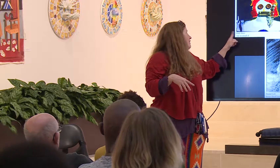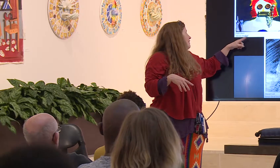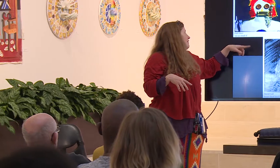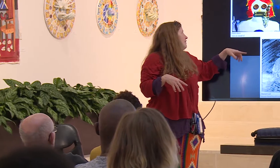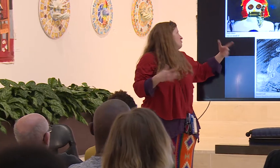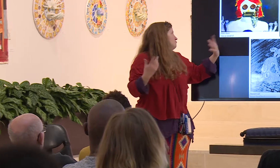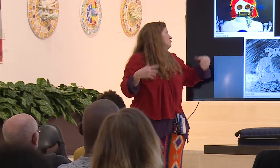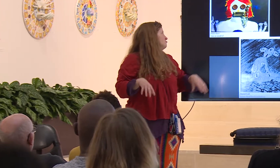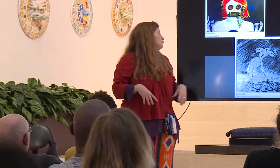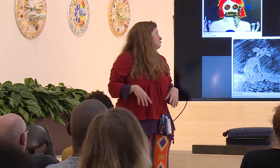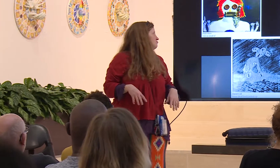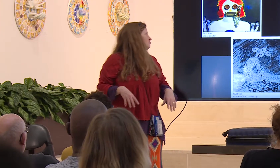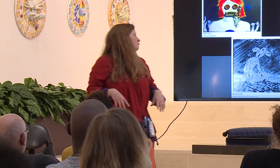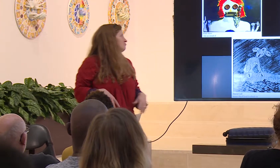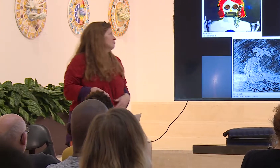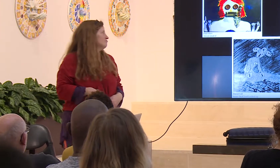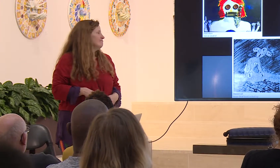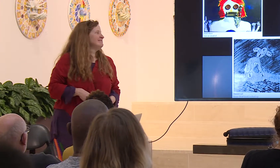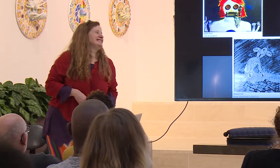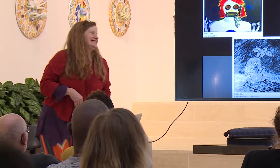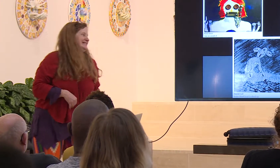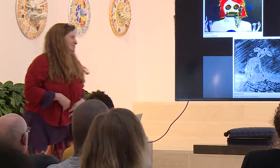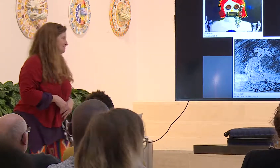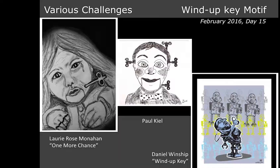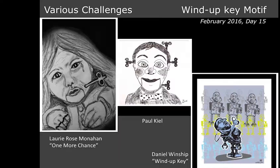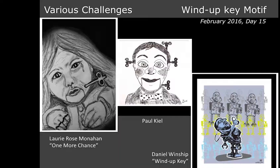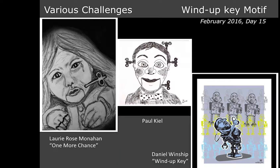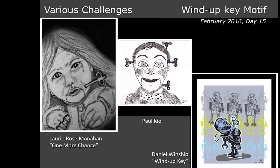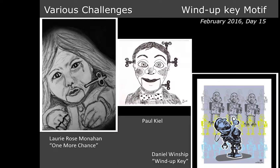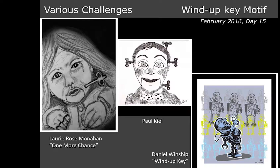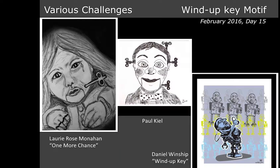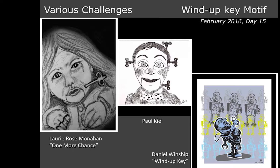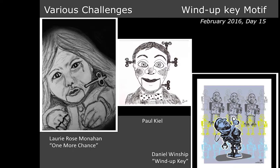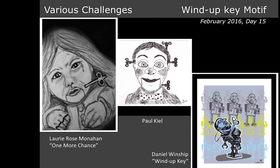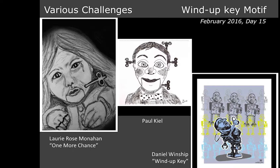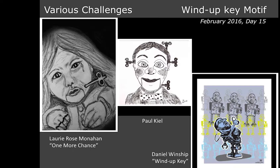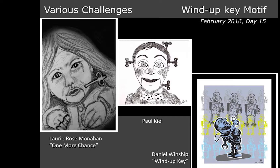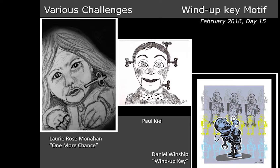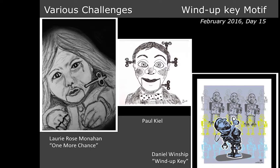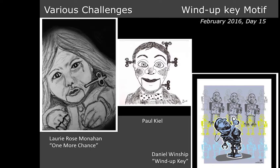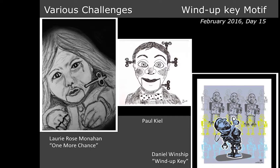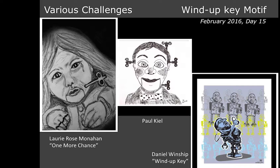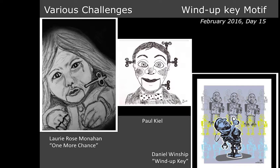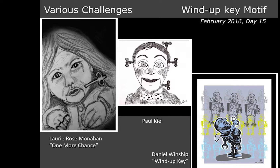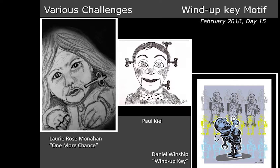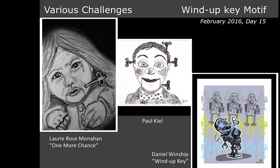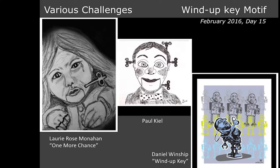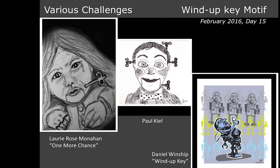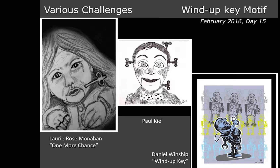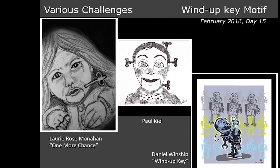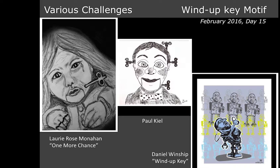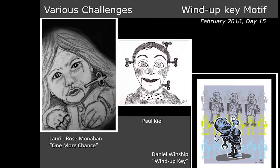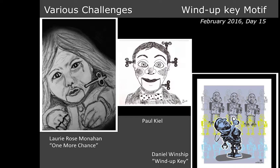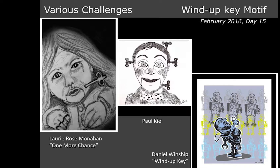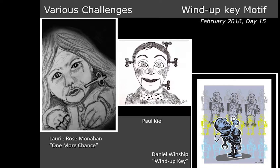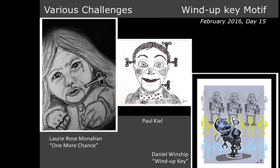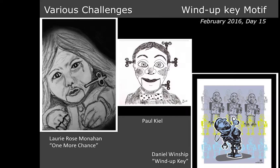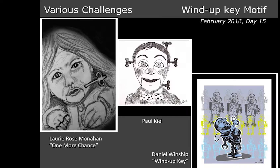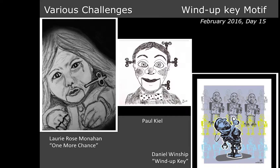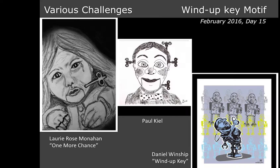It's not being fully fleshed out artistically or in this piece in the way that my hands would actually look.